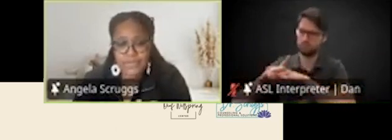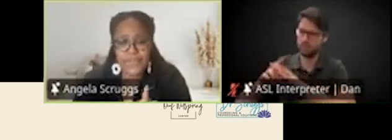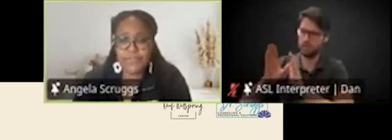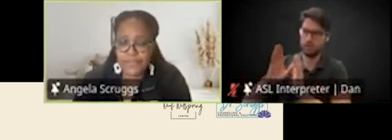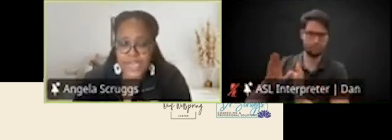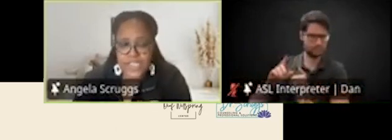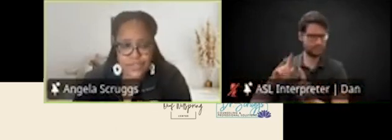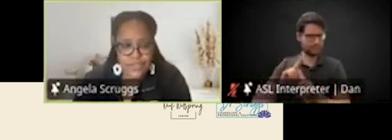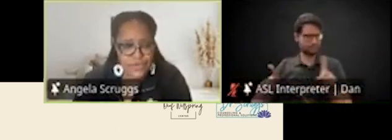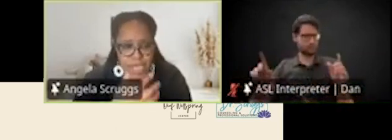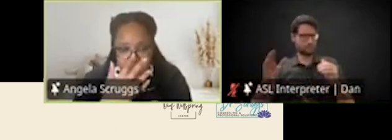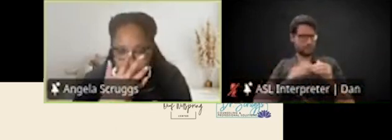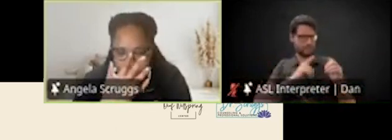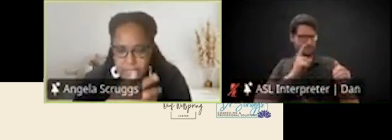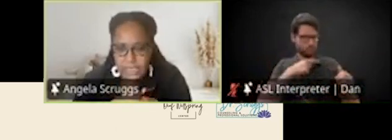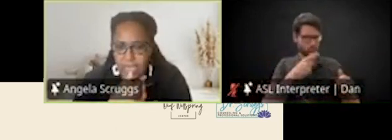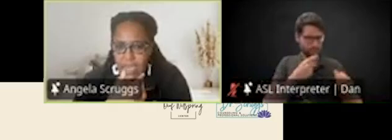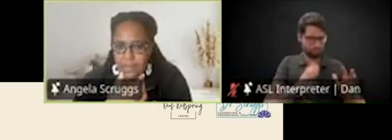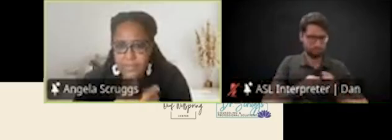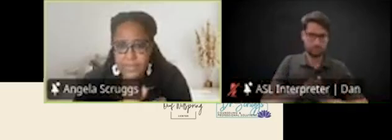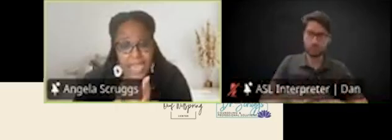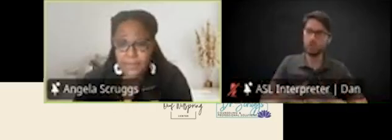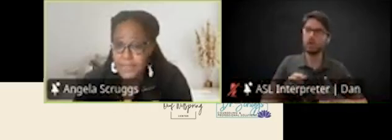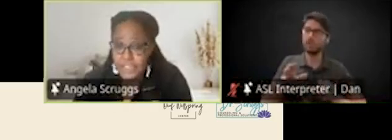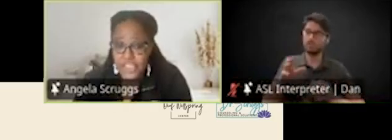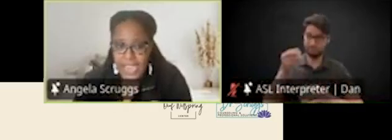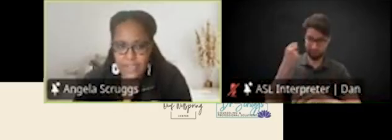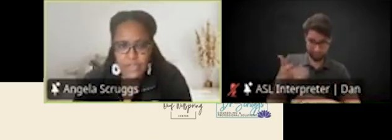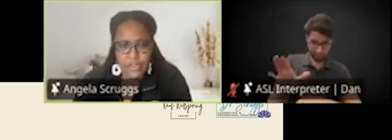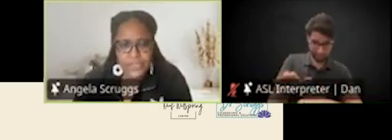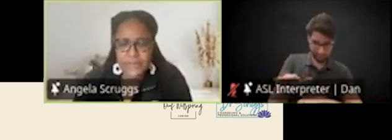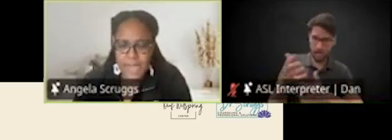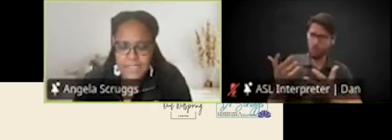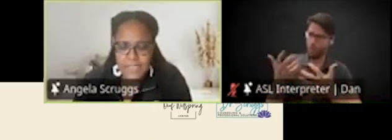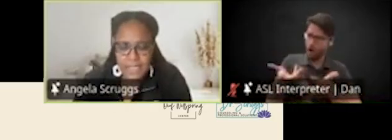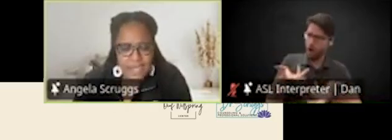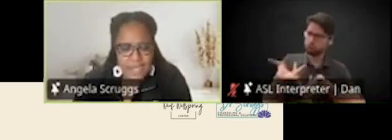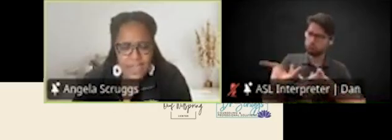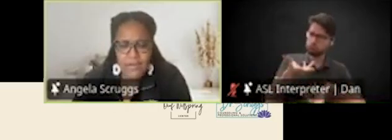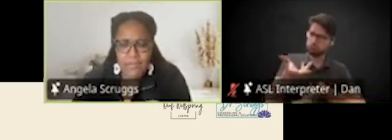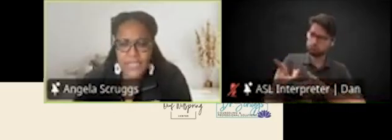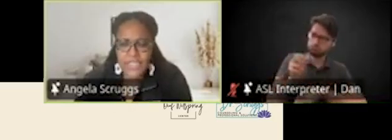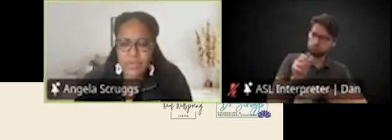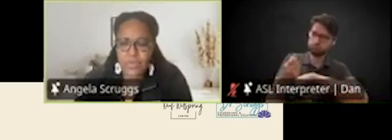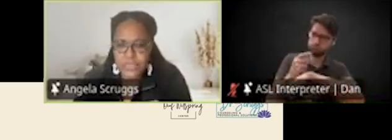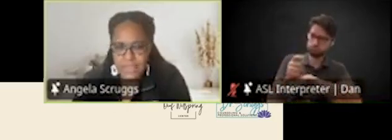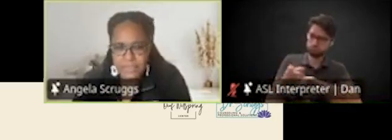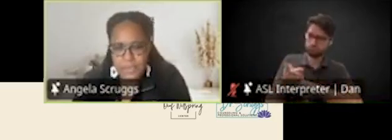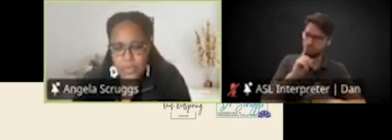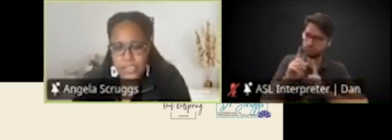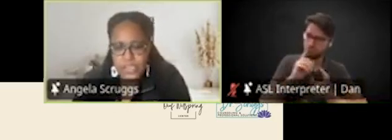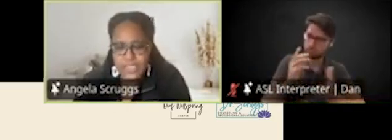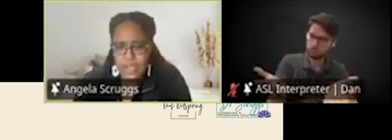so feel free to put, um... type in the chat your response. Um... because we definitely want this